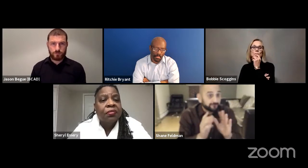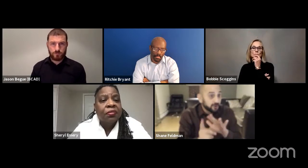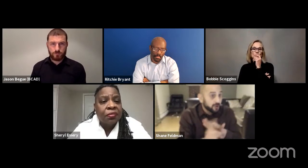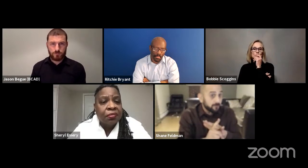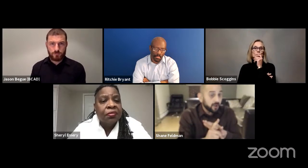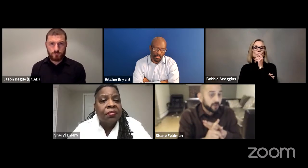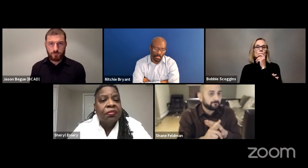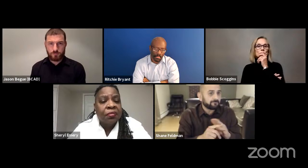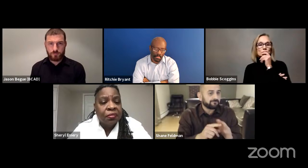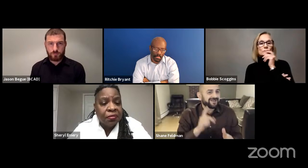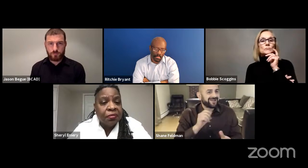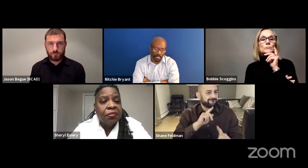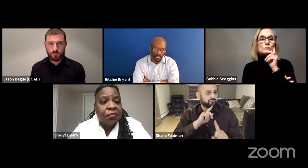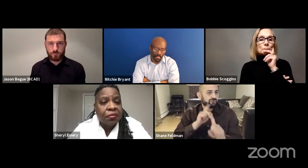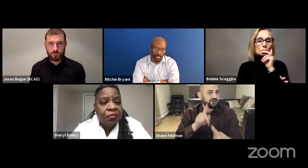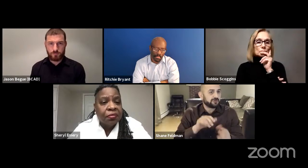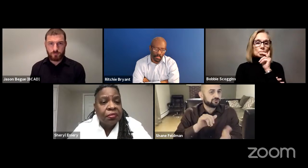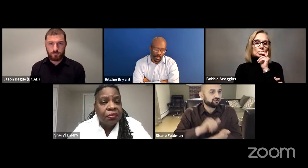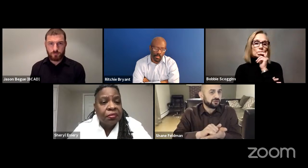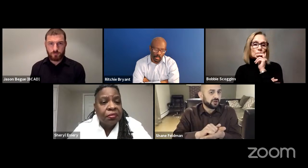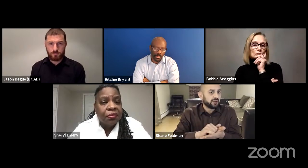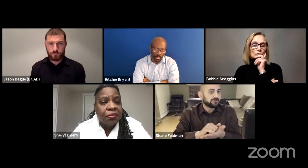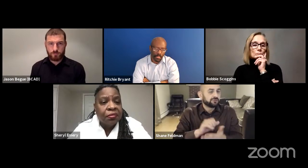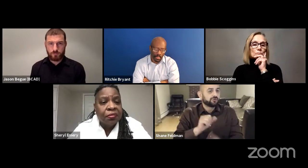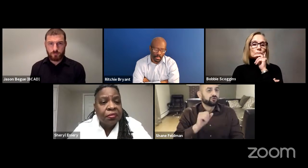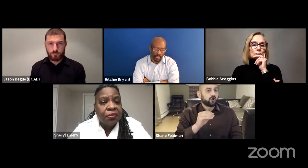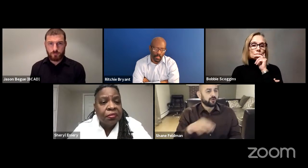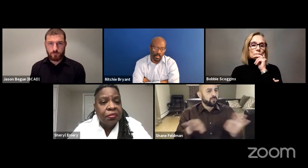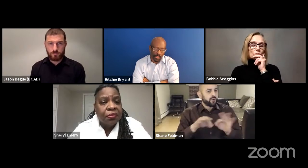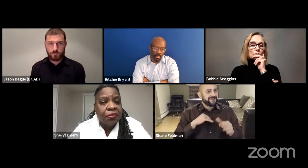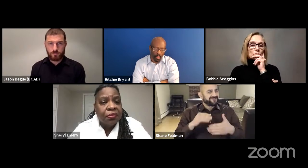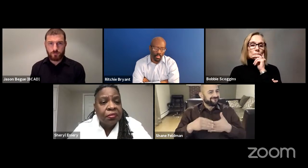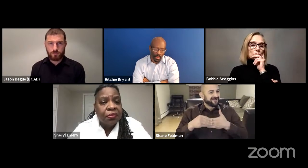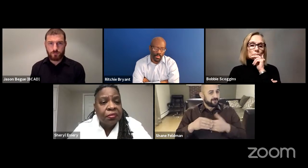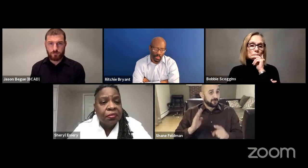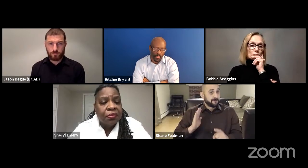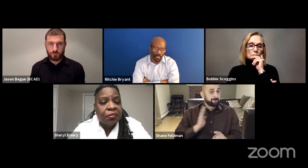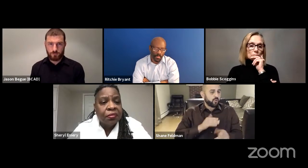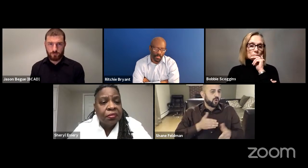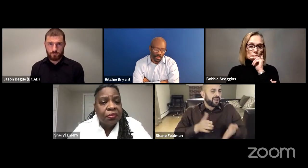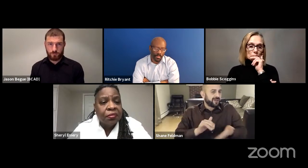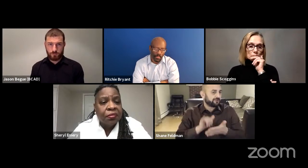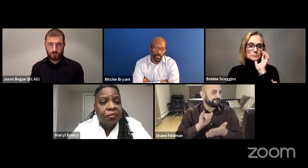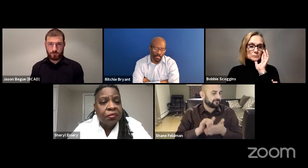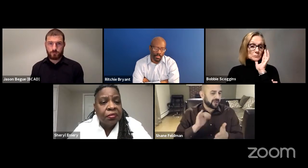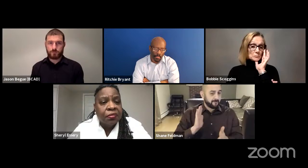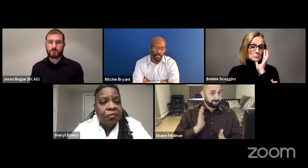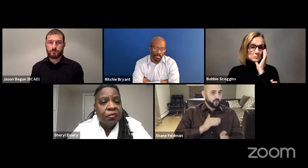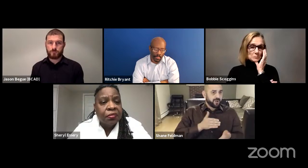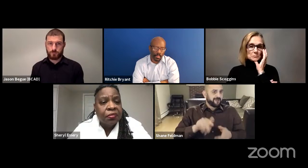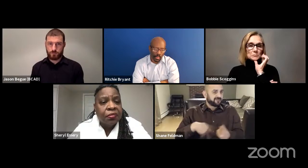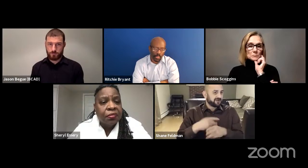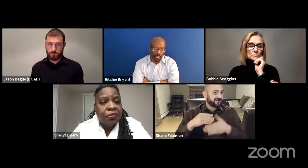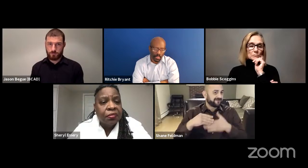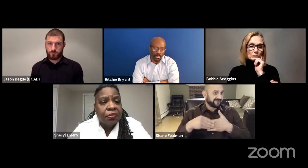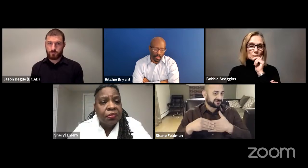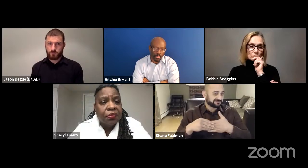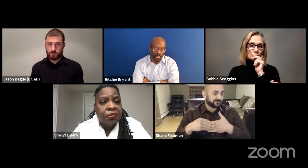to certification or a new certification, they can pivot and react real time. So I think